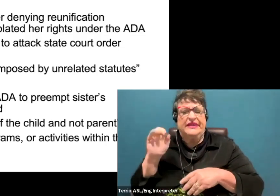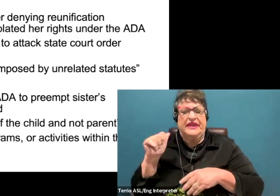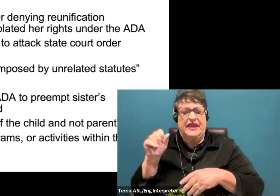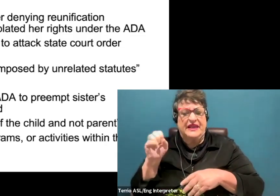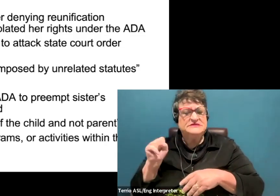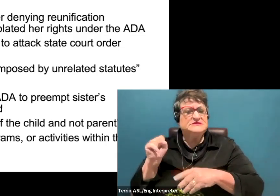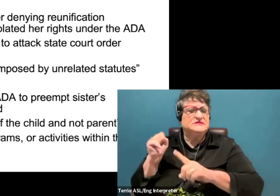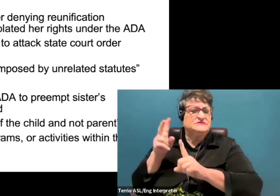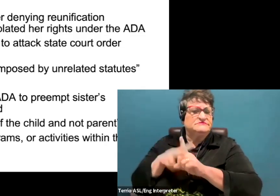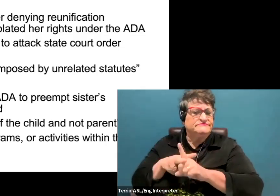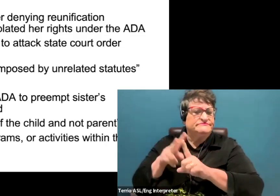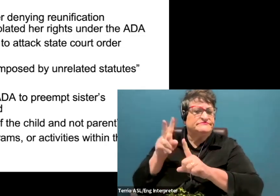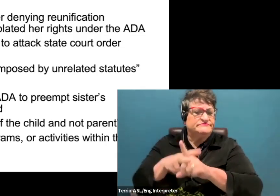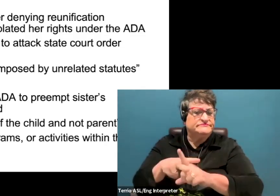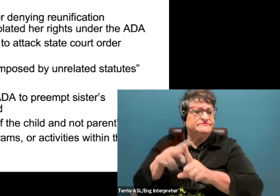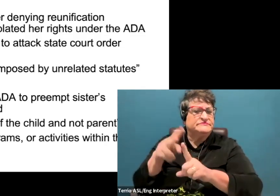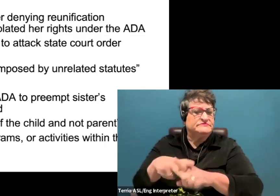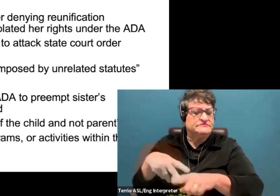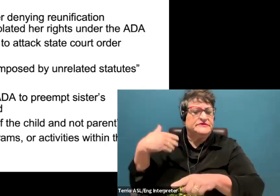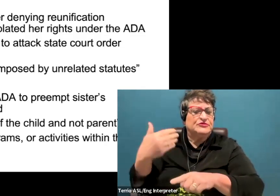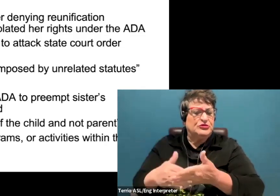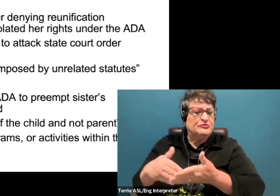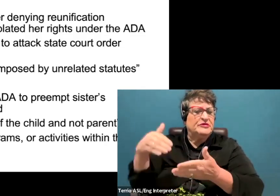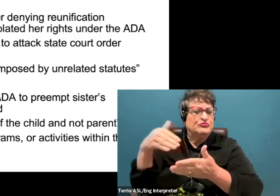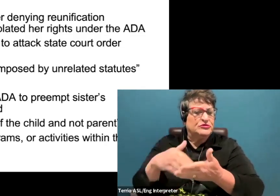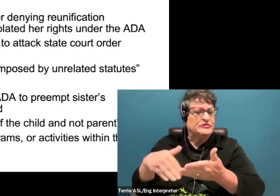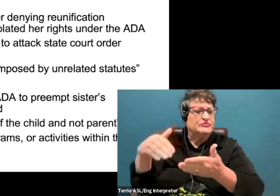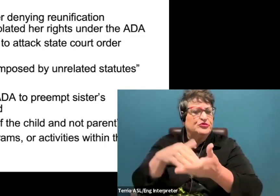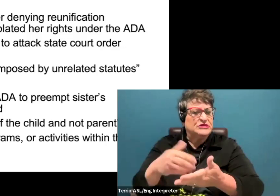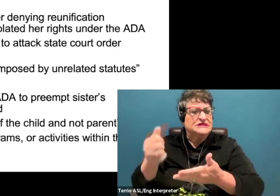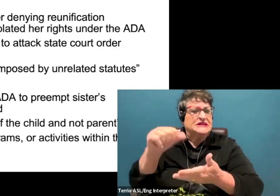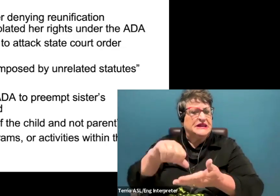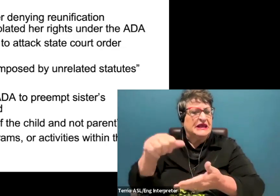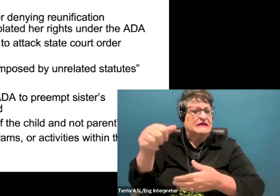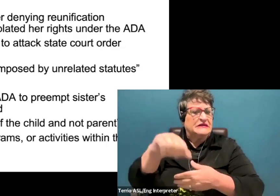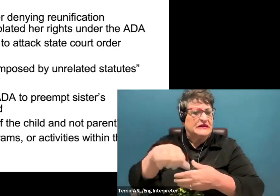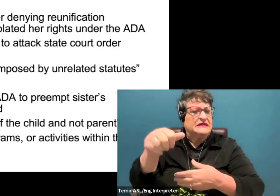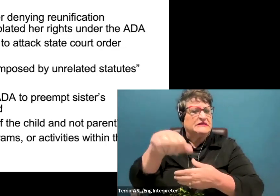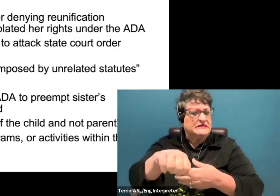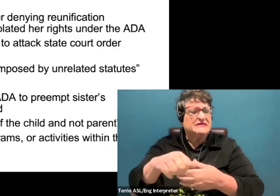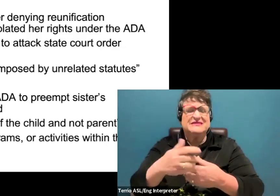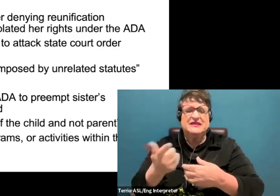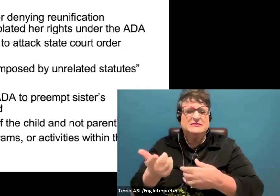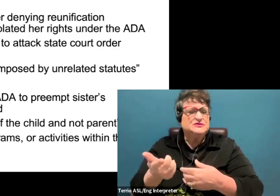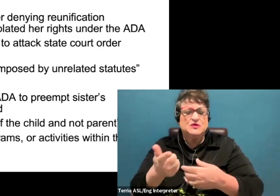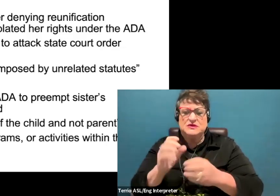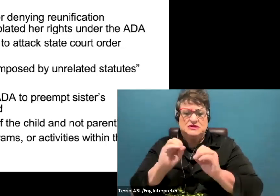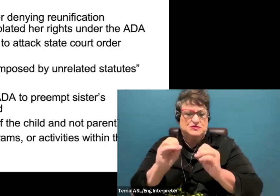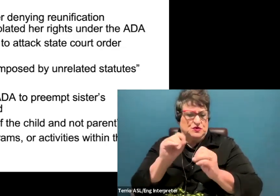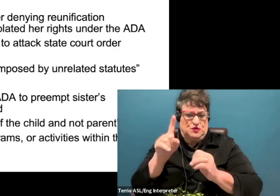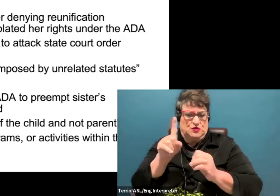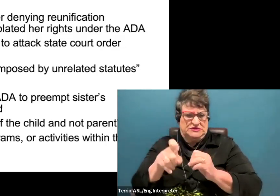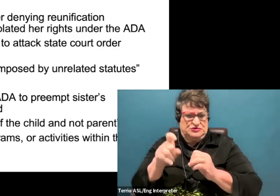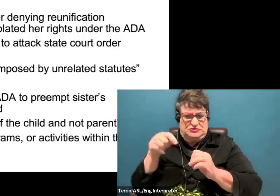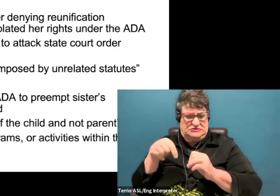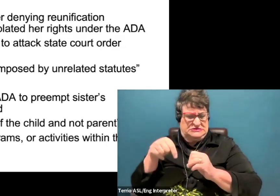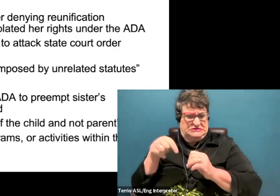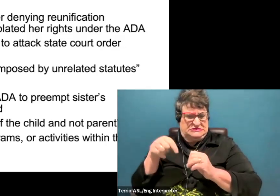them the opportunity to reunify again. So, you know, there's no questioning in this court case in those past cases where the service